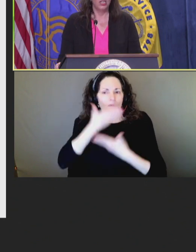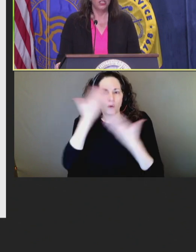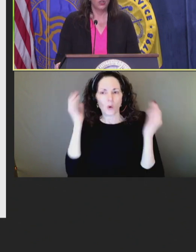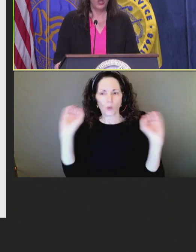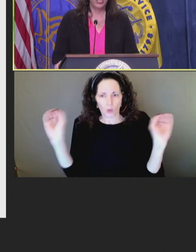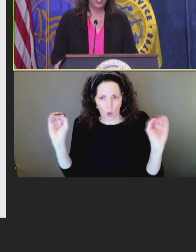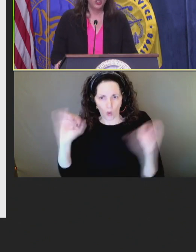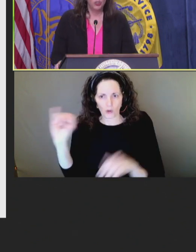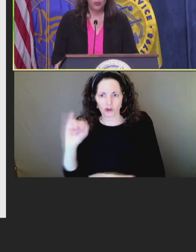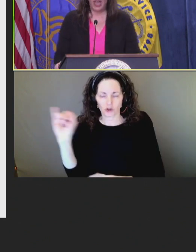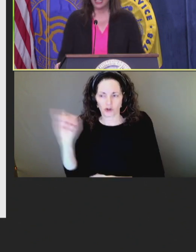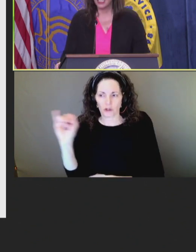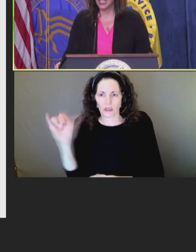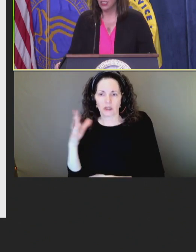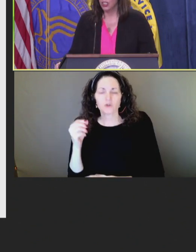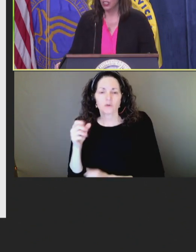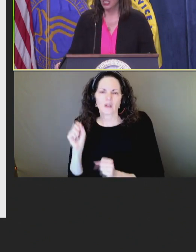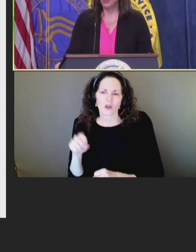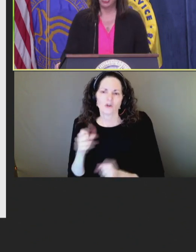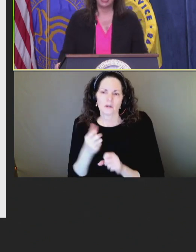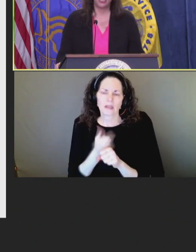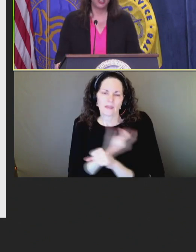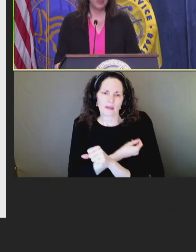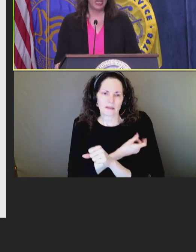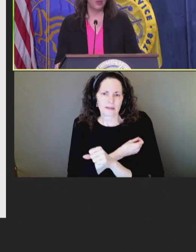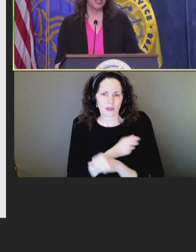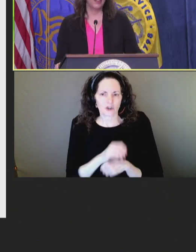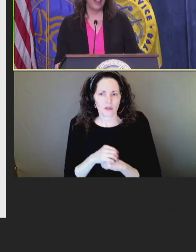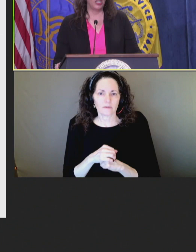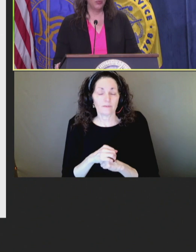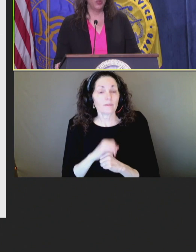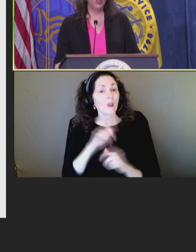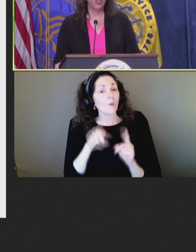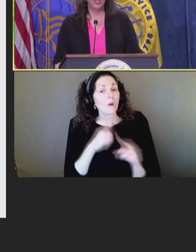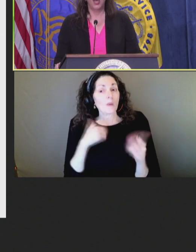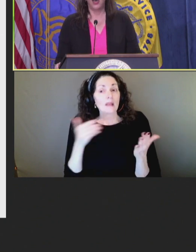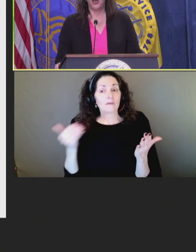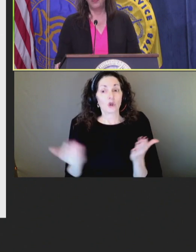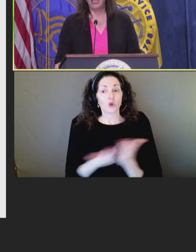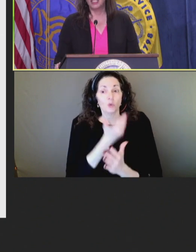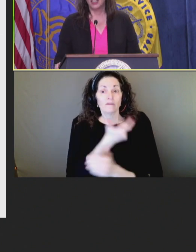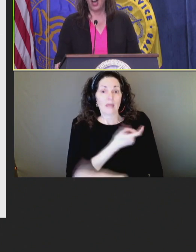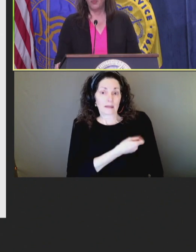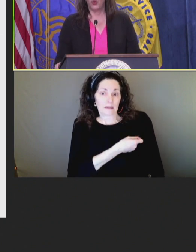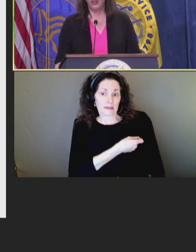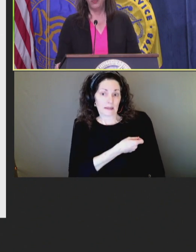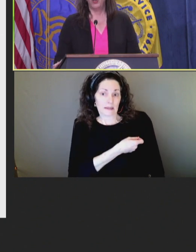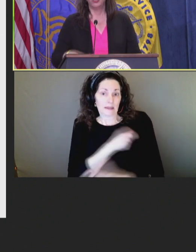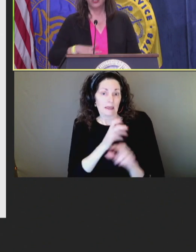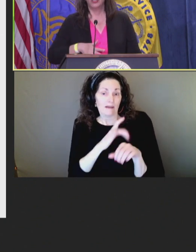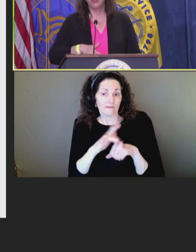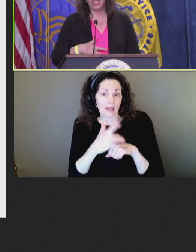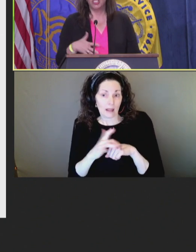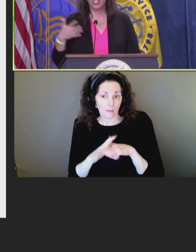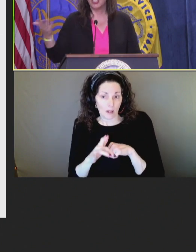So, when a new vaccine or immunization becomes available it's a lot more about than just the